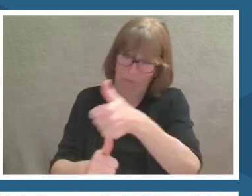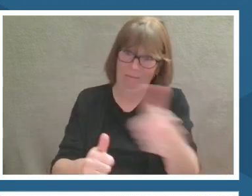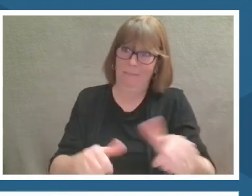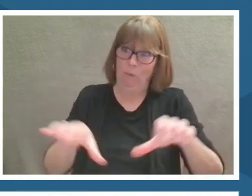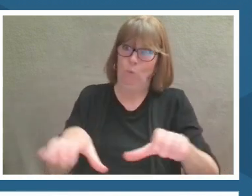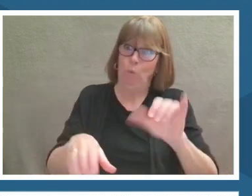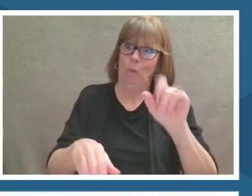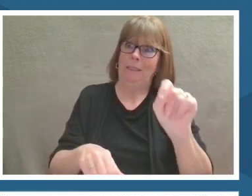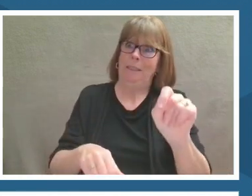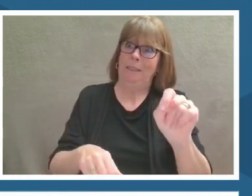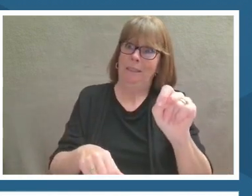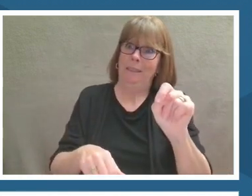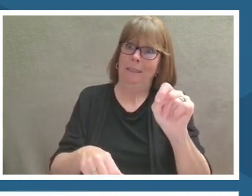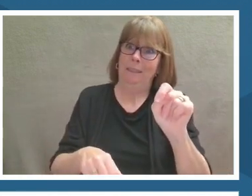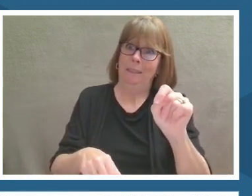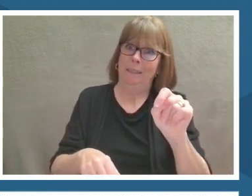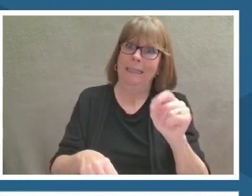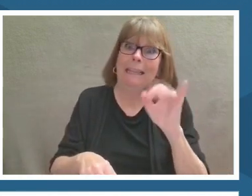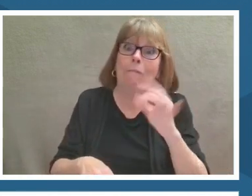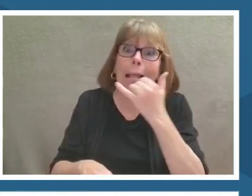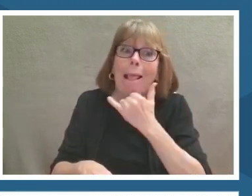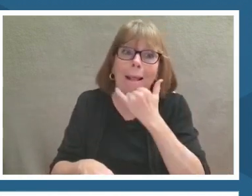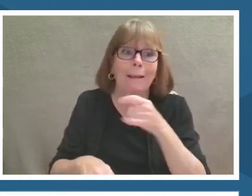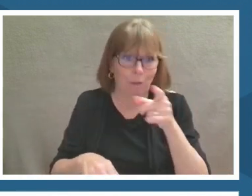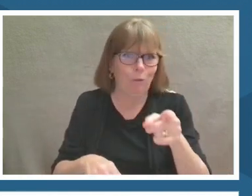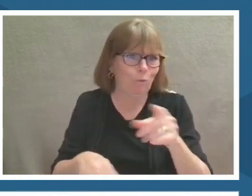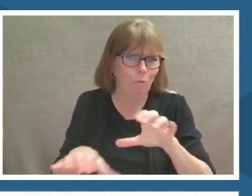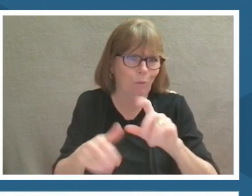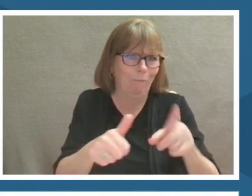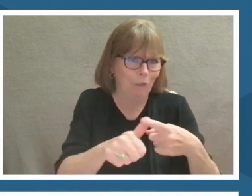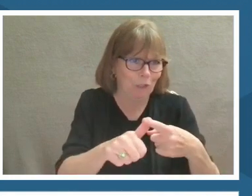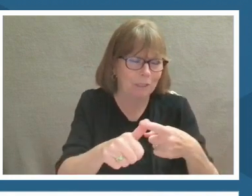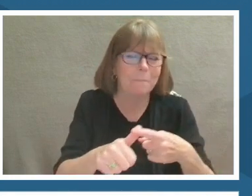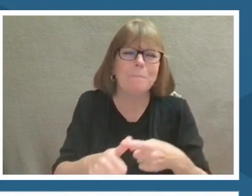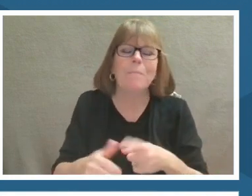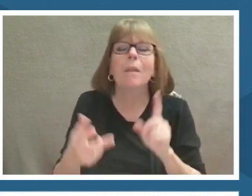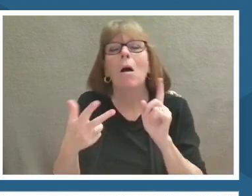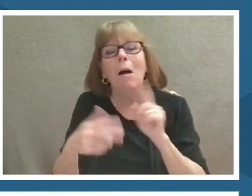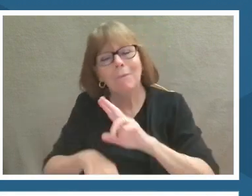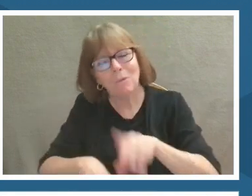and then what about alignment to state